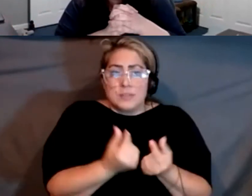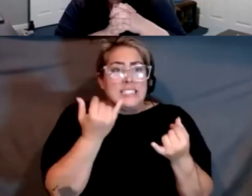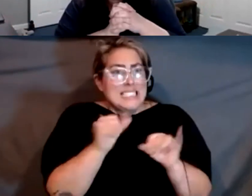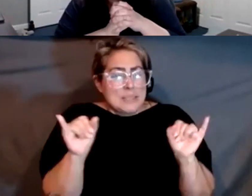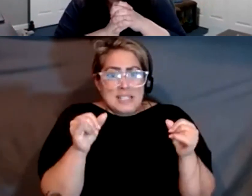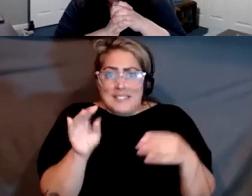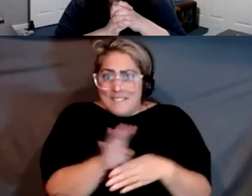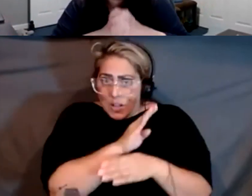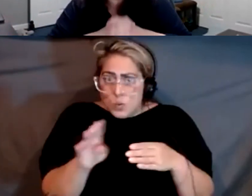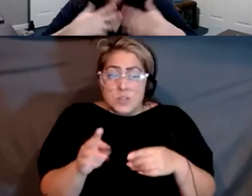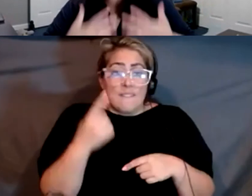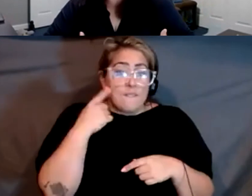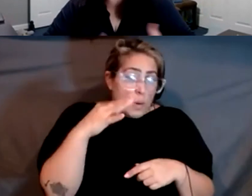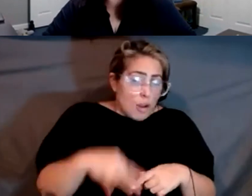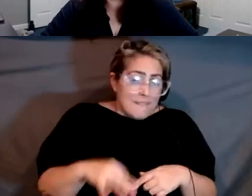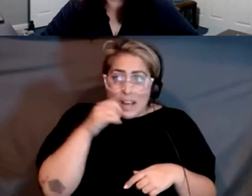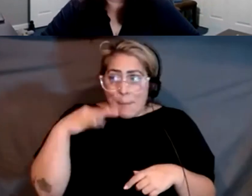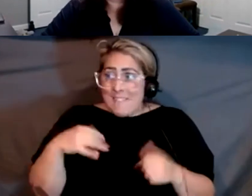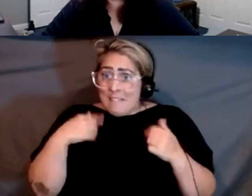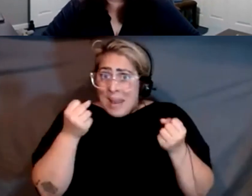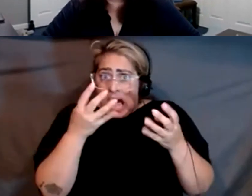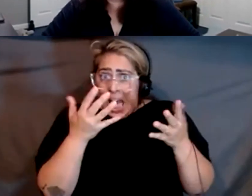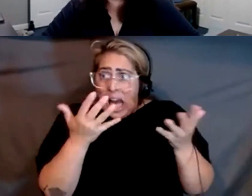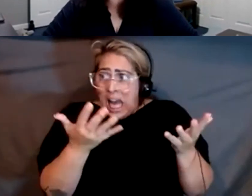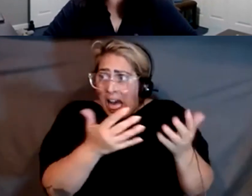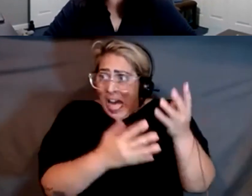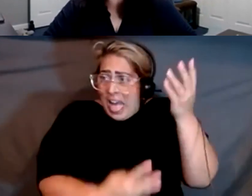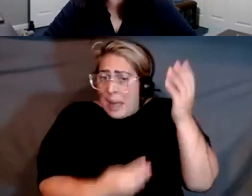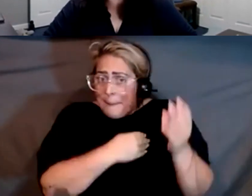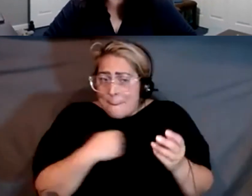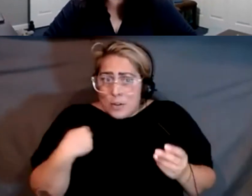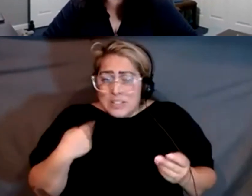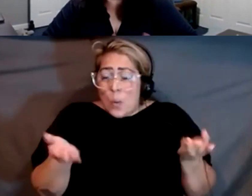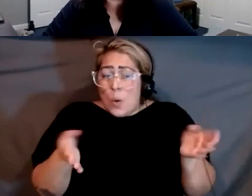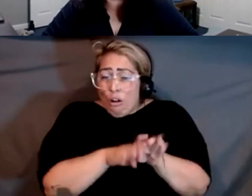Nonprofit. We need you to help because we are closed. We were closed